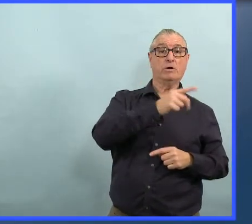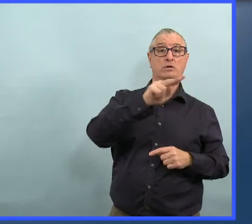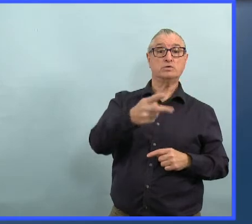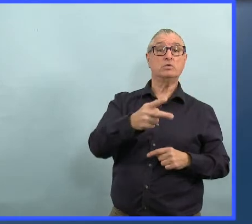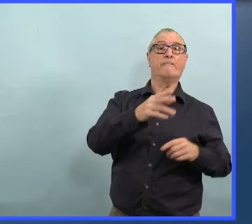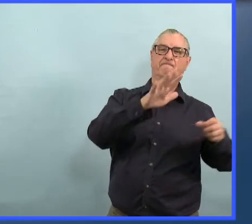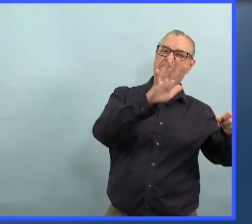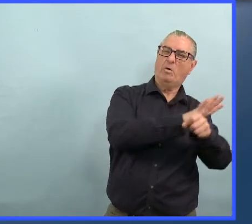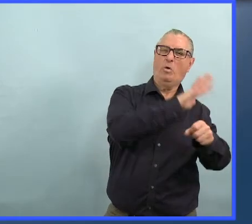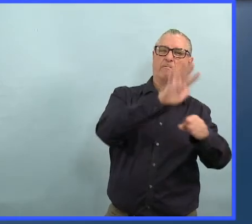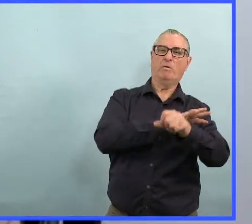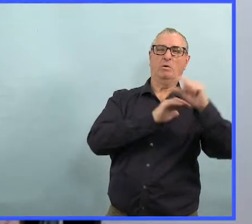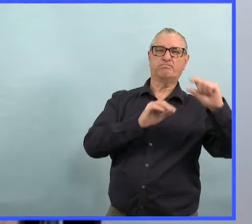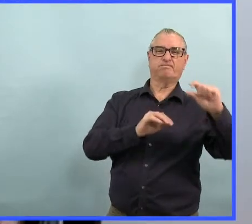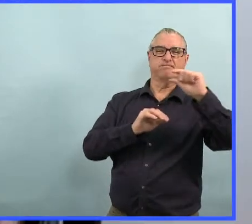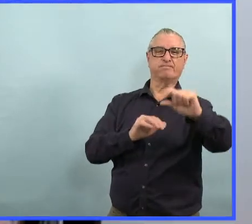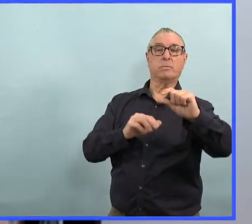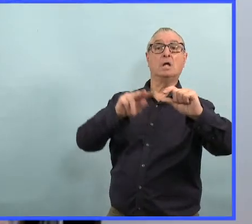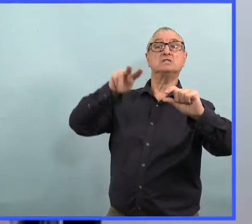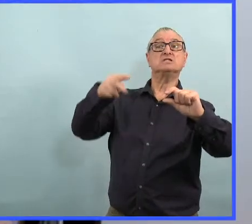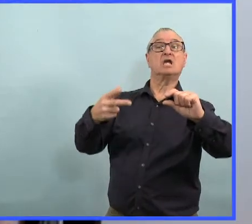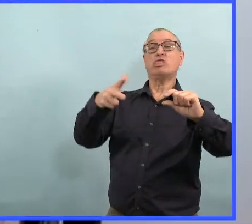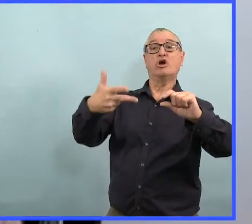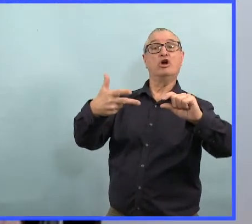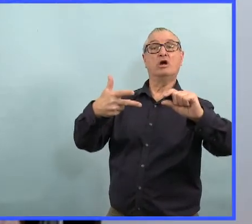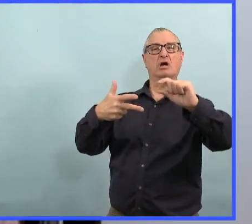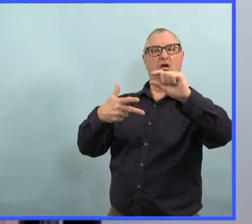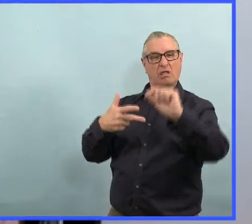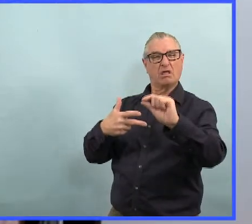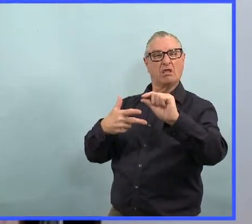yeah so that would be referring to moderna with physio there's only one